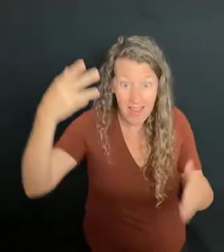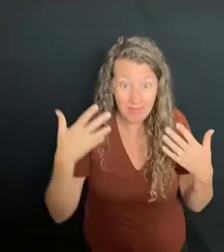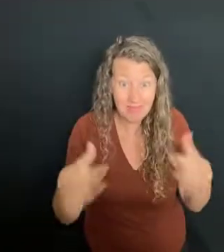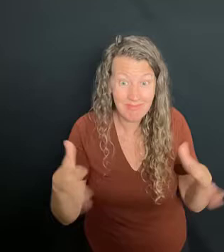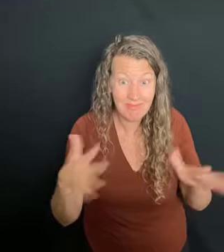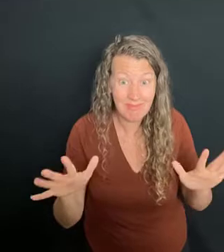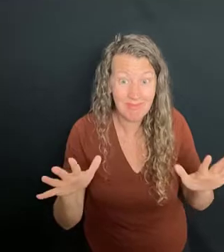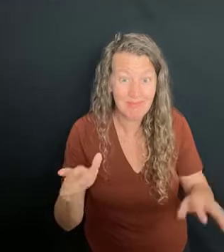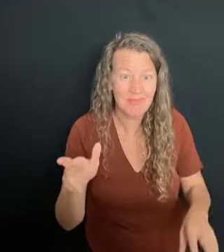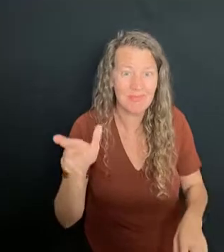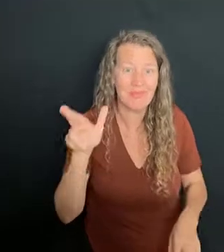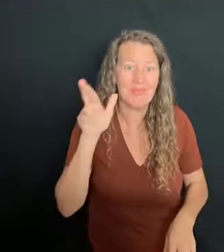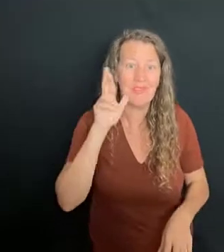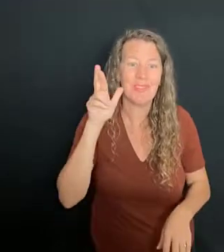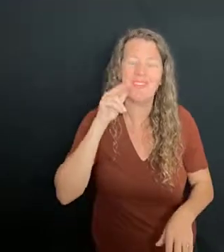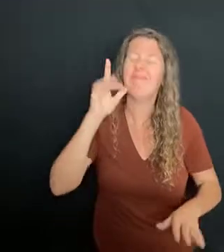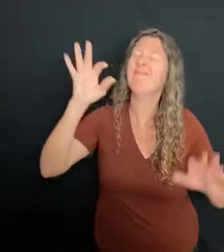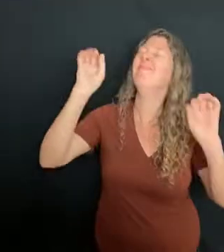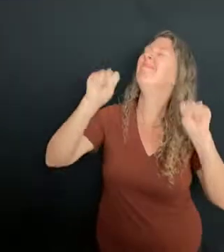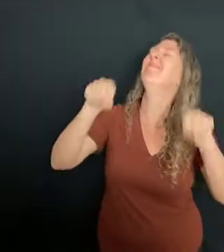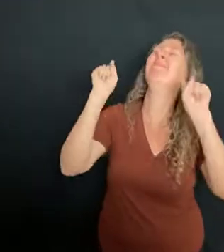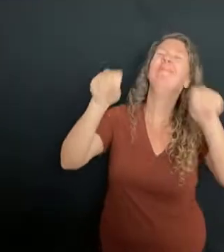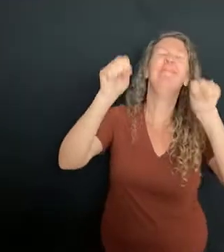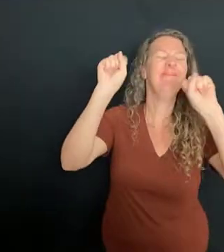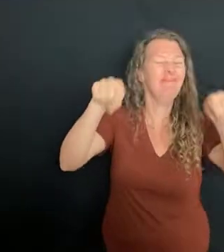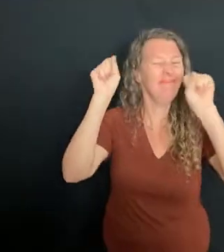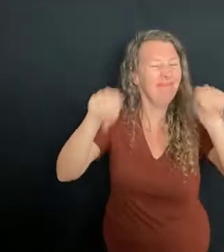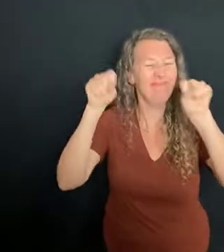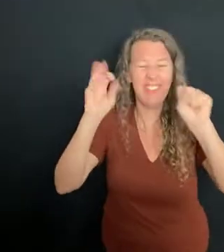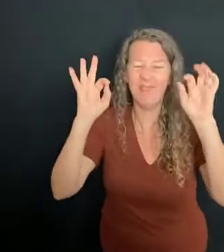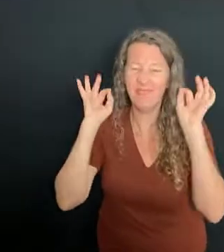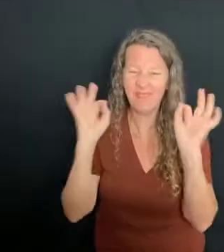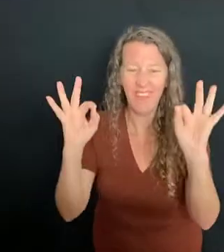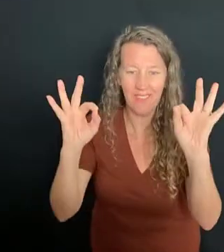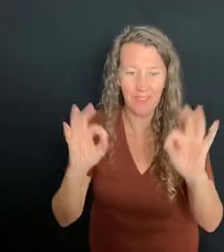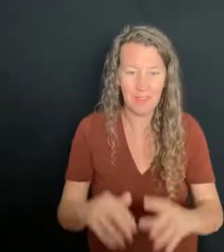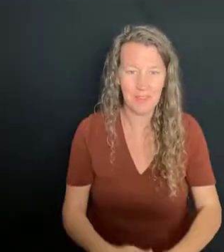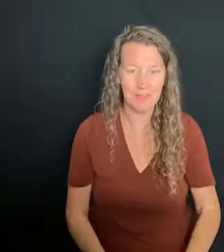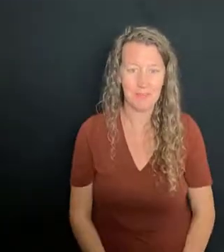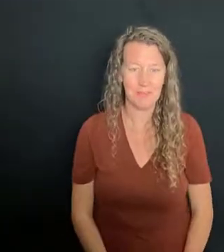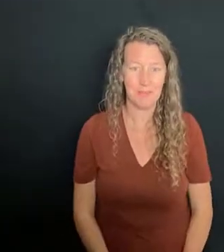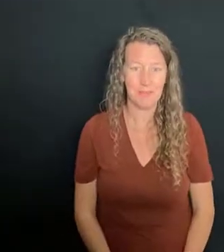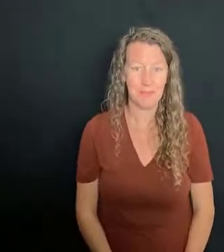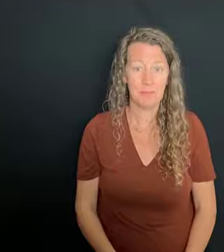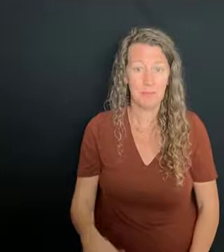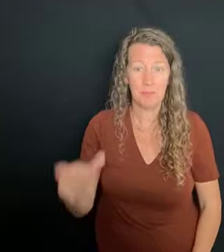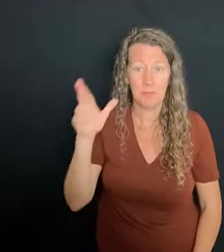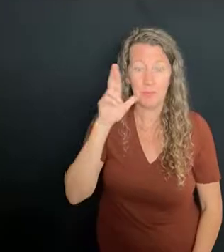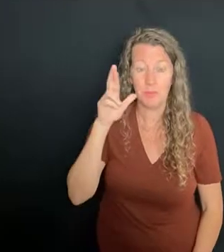[Narrator] This has been Rosalee the Seeker. A Sensory Processing Disorder Story.